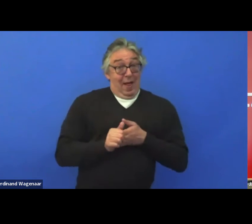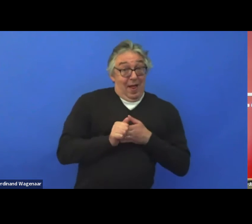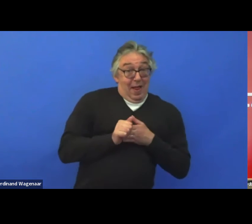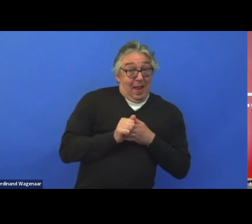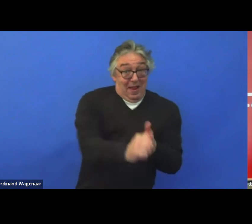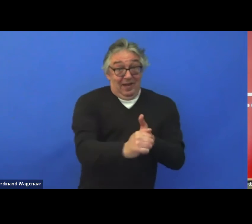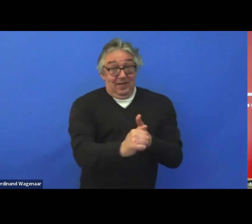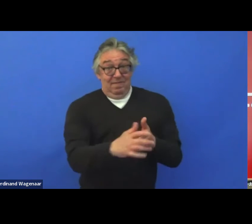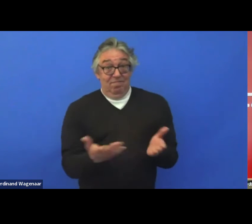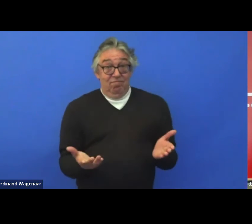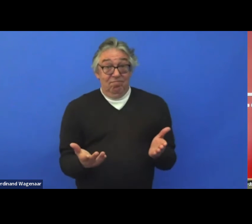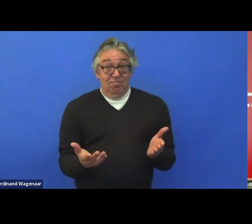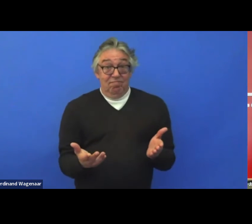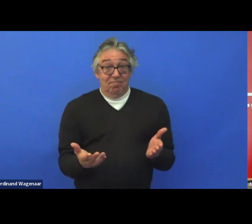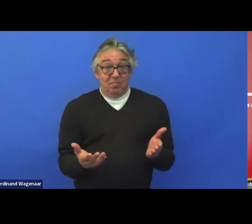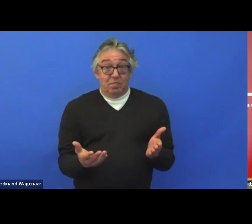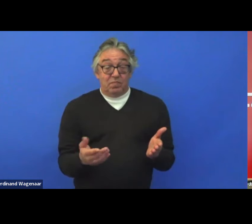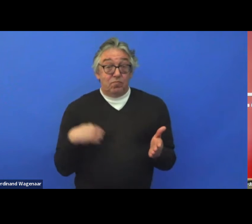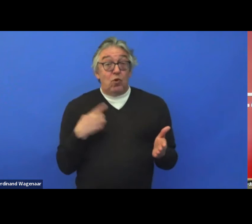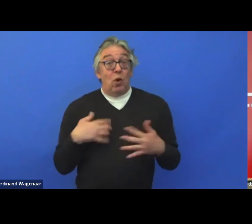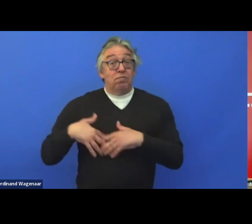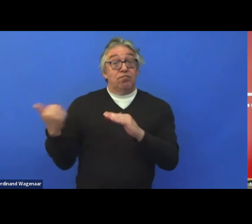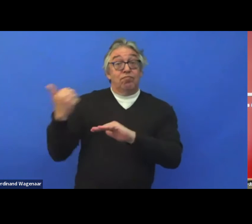a network of likeminded companies and organisations